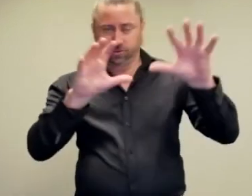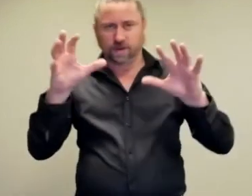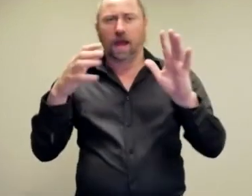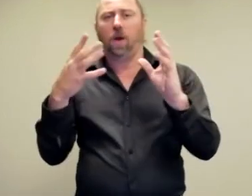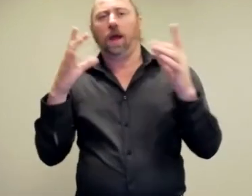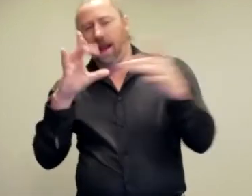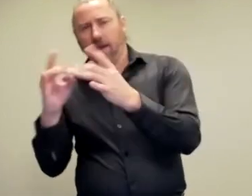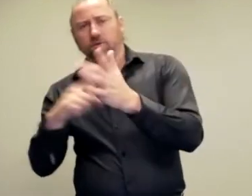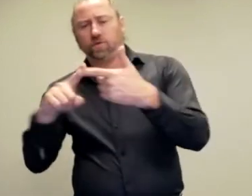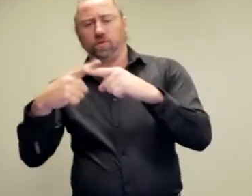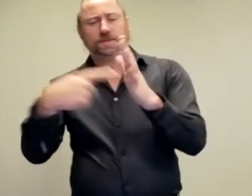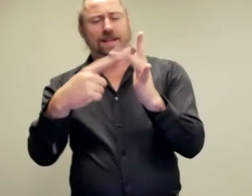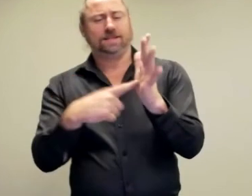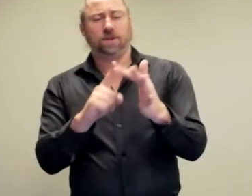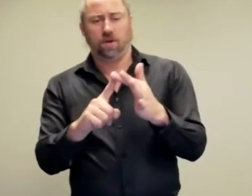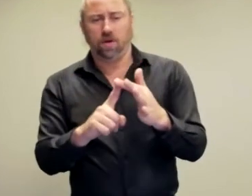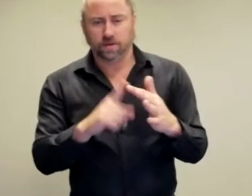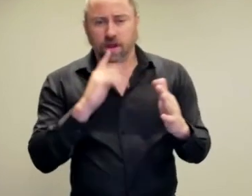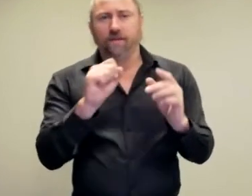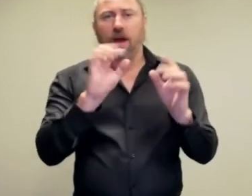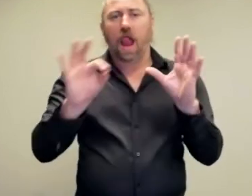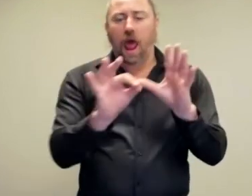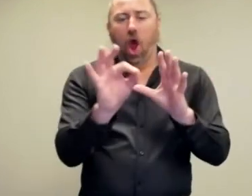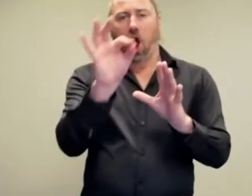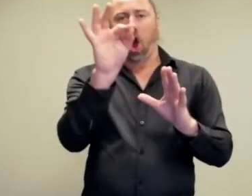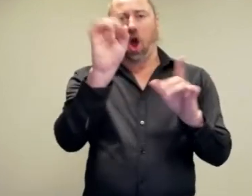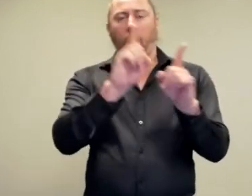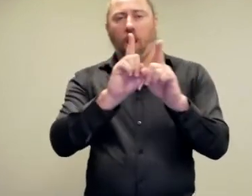Albers dedicated her book on weaving to the weavers of ancient Peru.